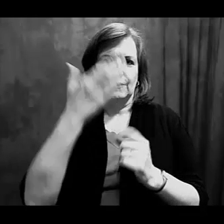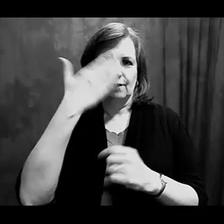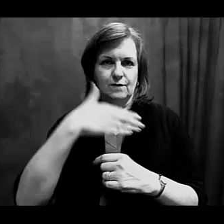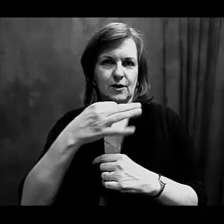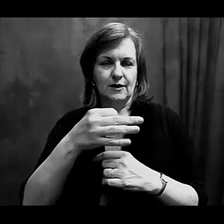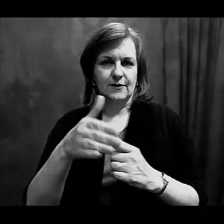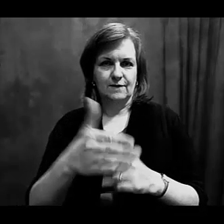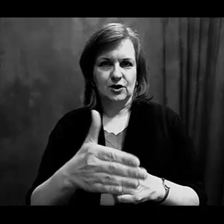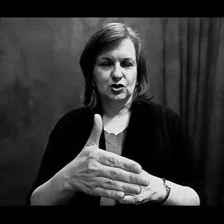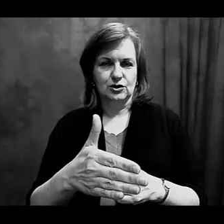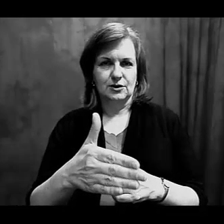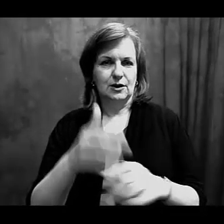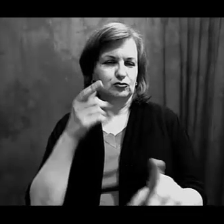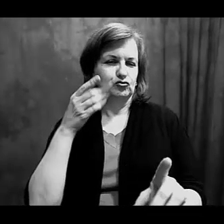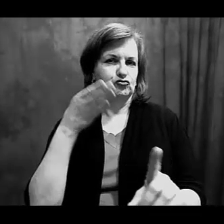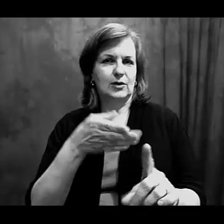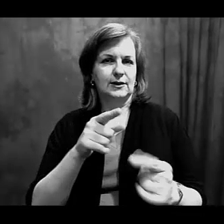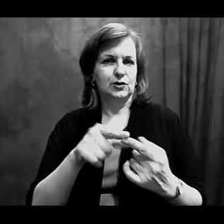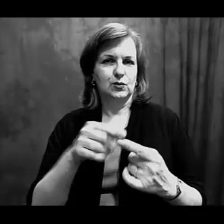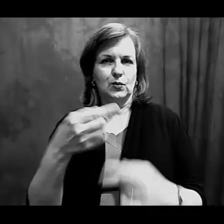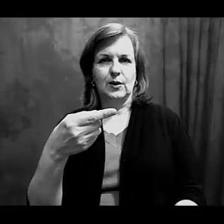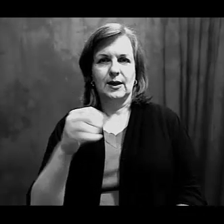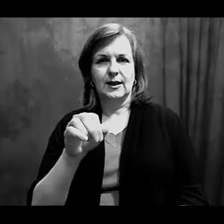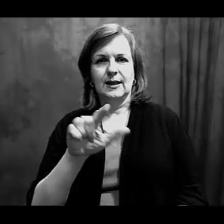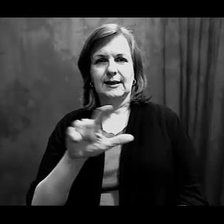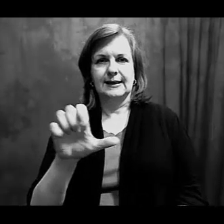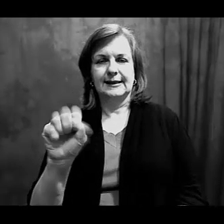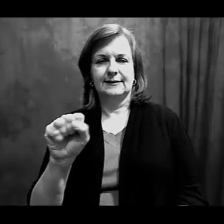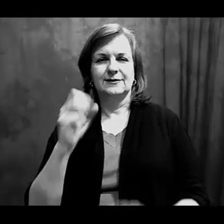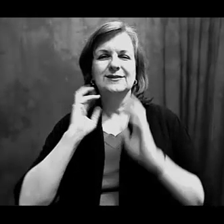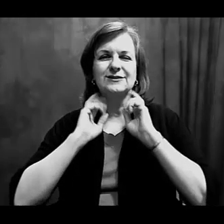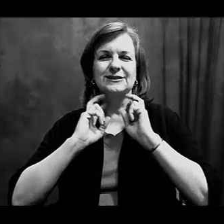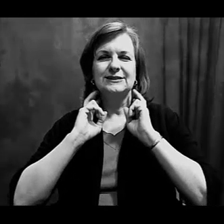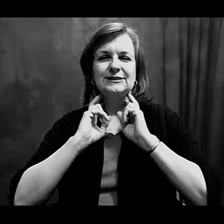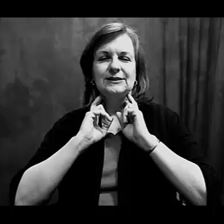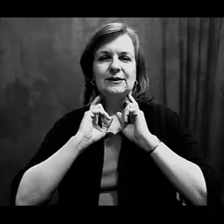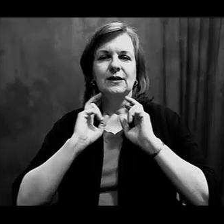pump it out directly to the gills so these are the gills in the front